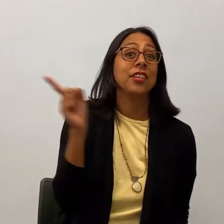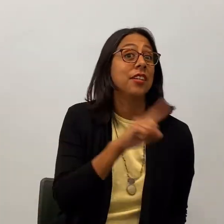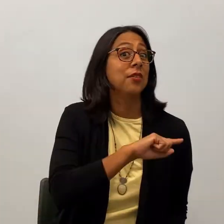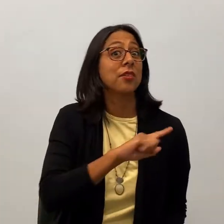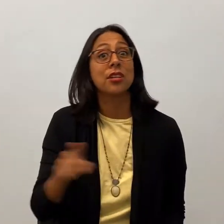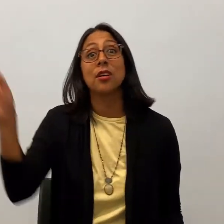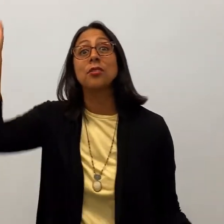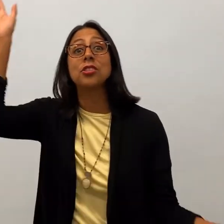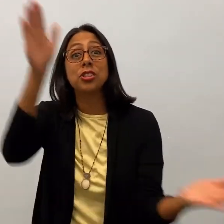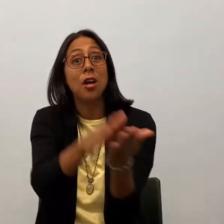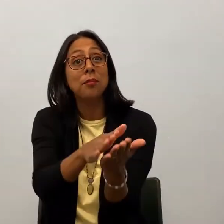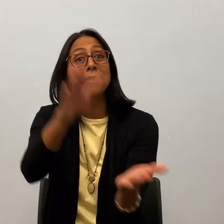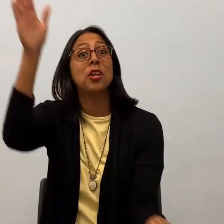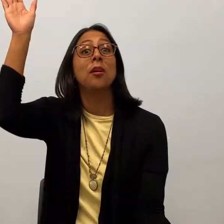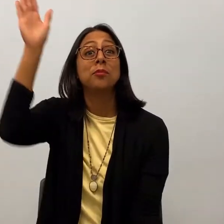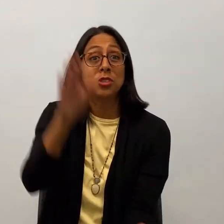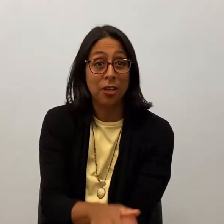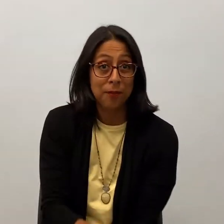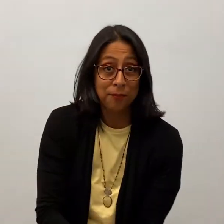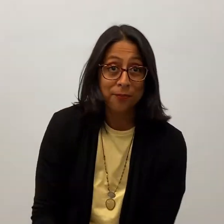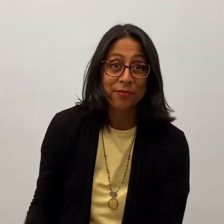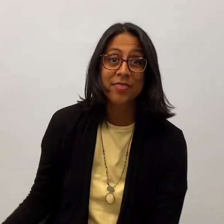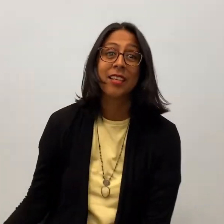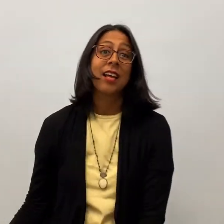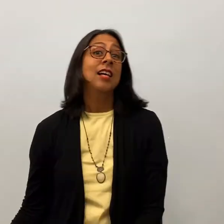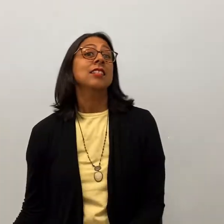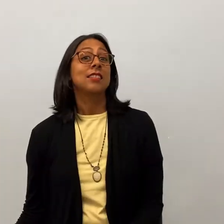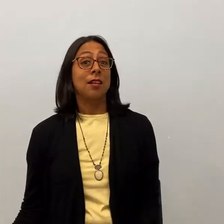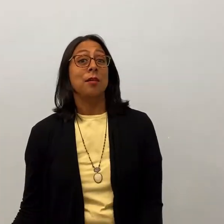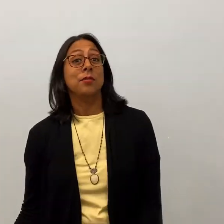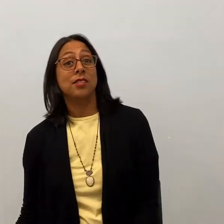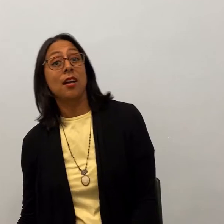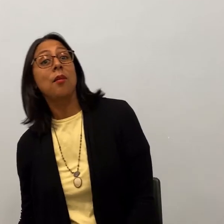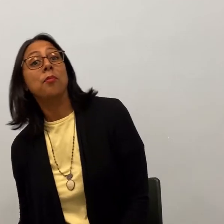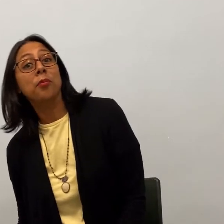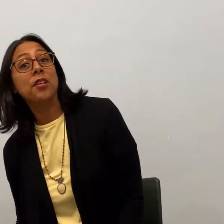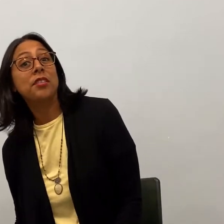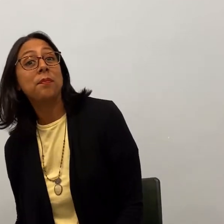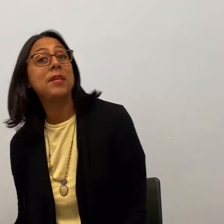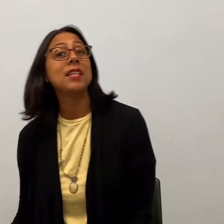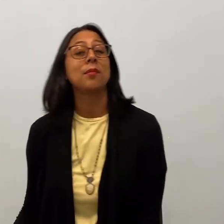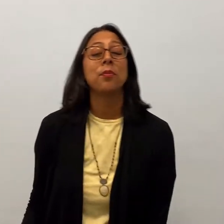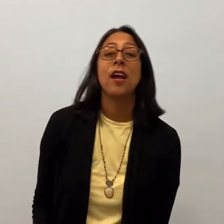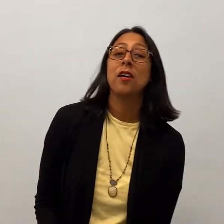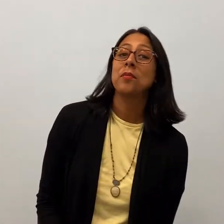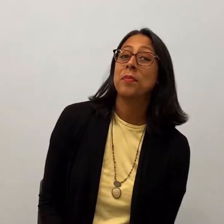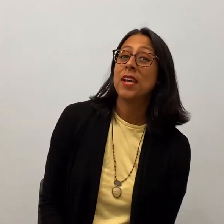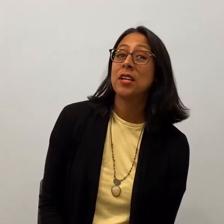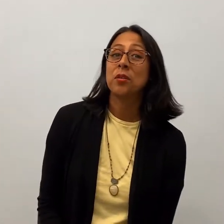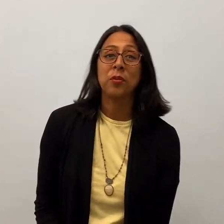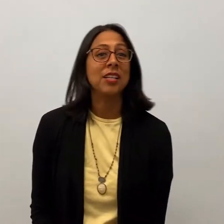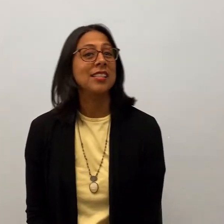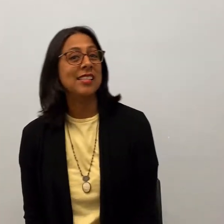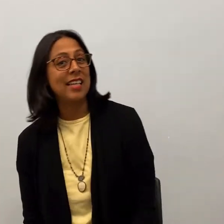They don’t go chomp chomp chomp. Stomp stomp went the big brown bear one day